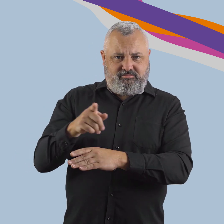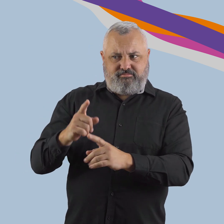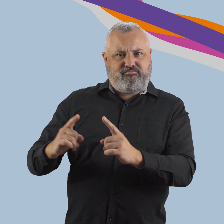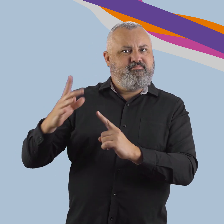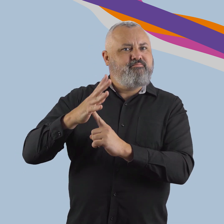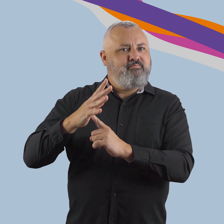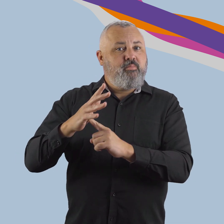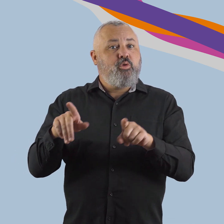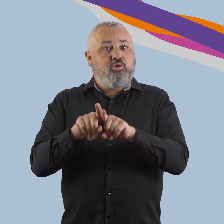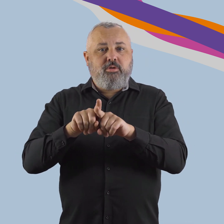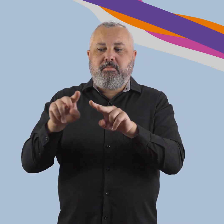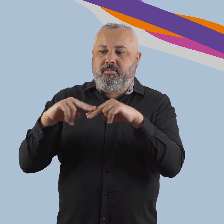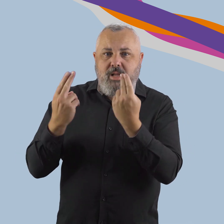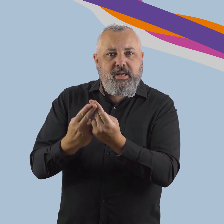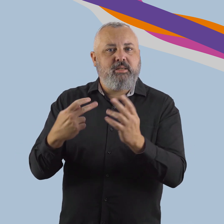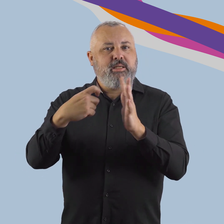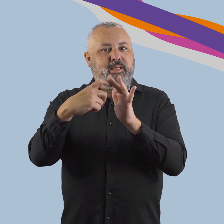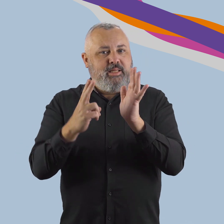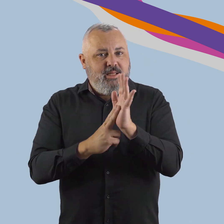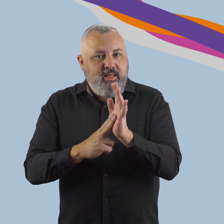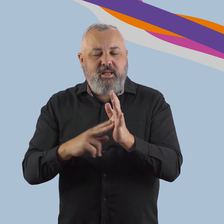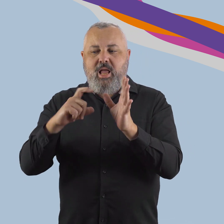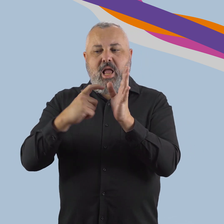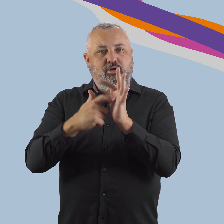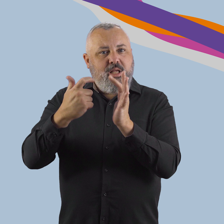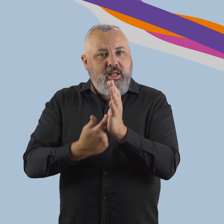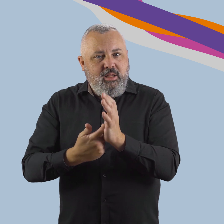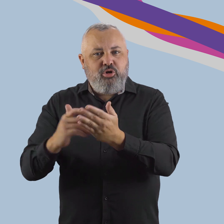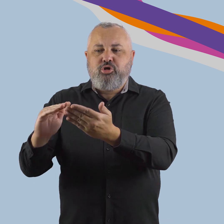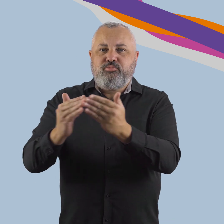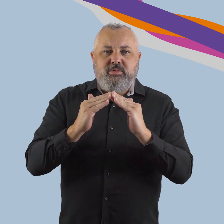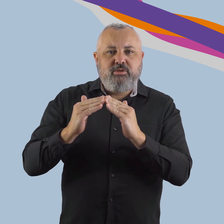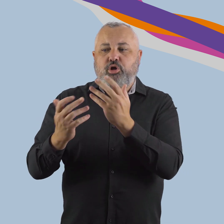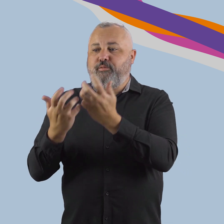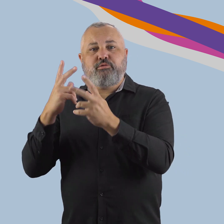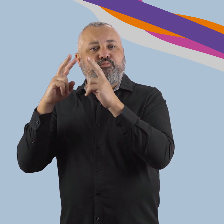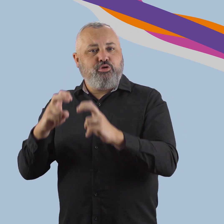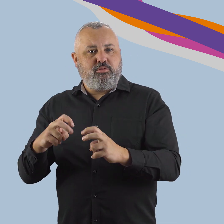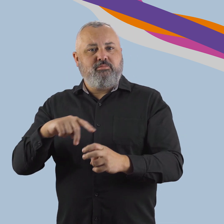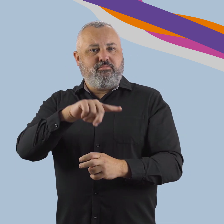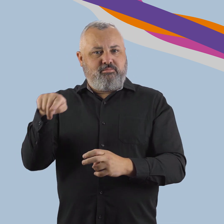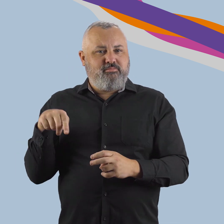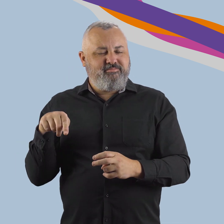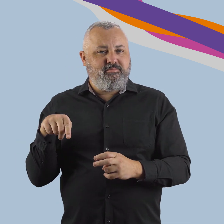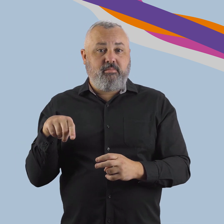disability, alongside those of families, kin, carers and communities, and academically qualified researchers.